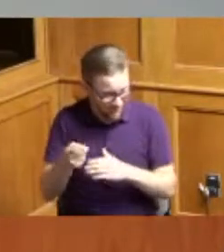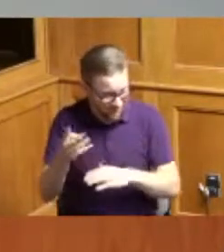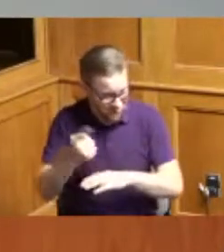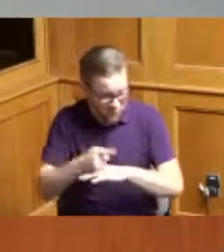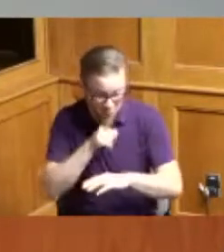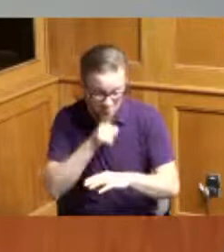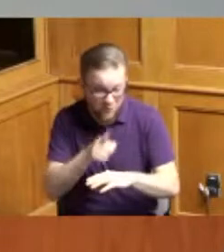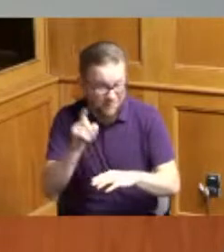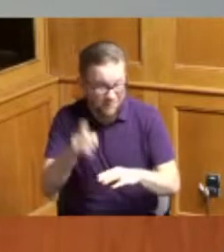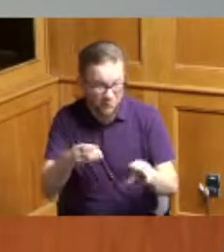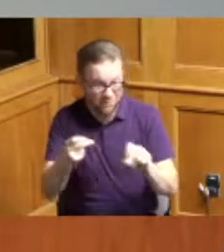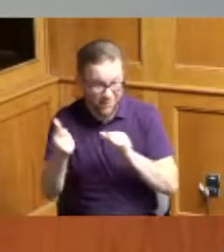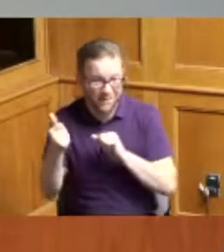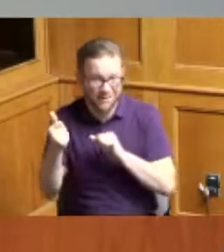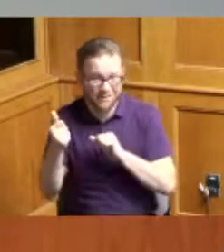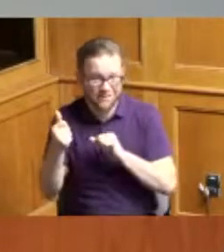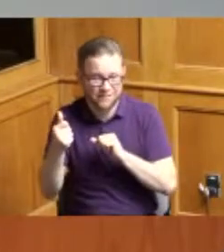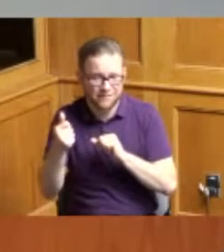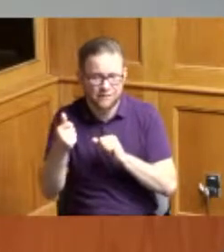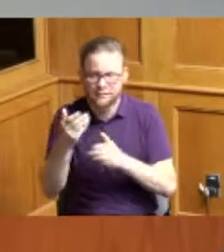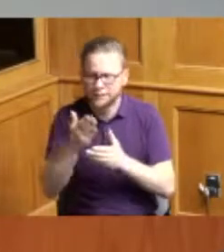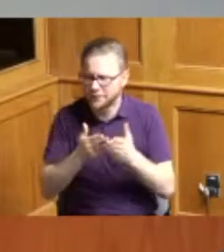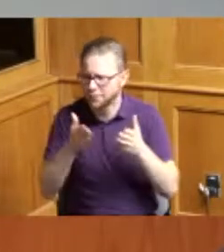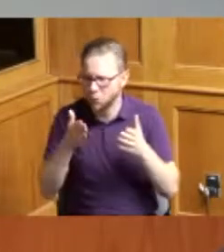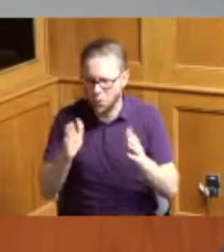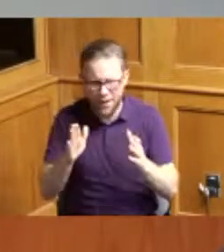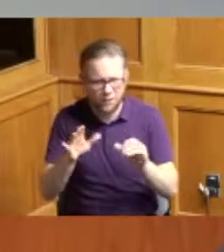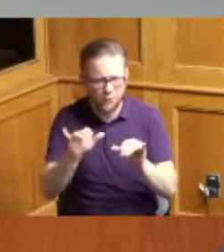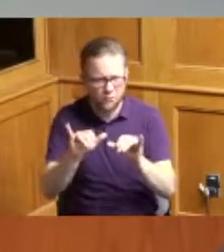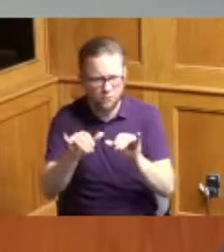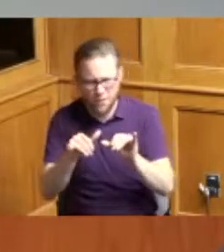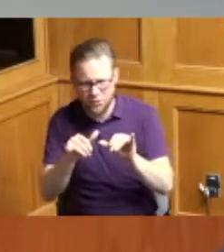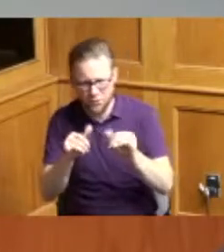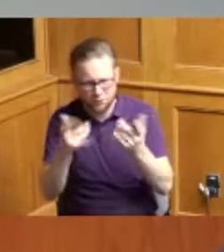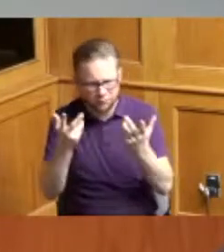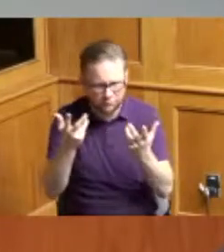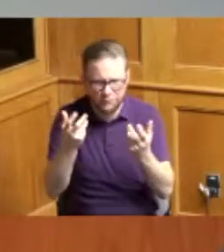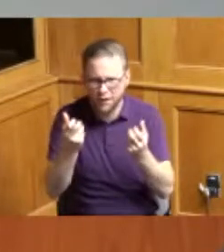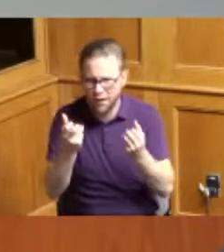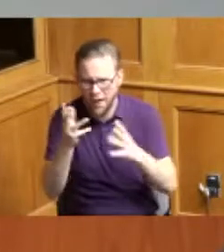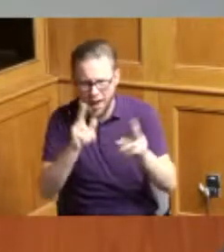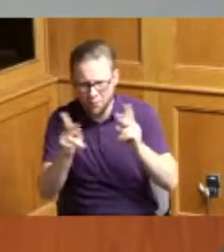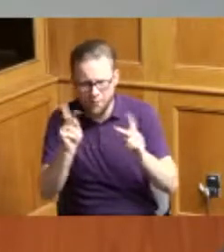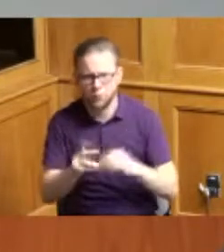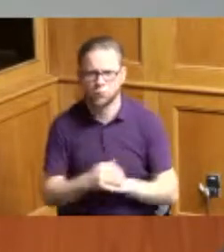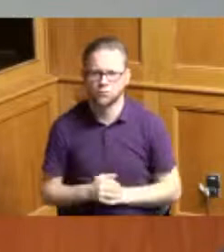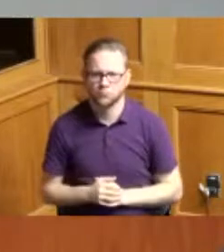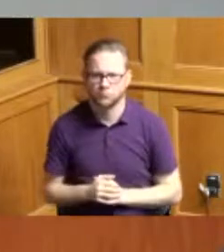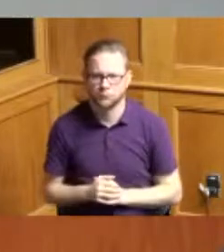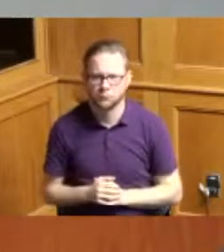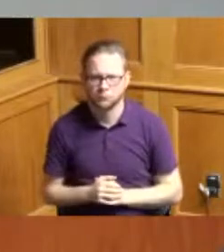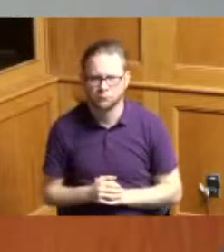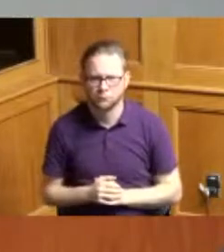fairly quickly but some way to gauge what we're looking at here and what we need to have in place